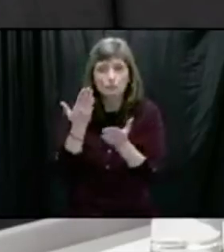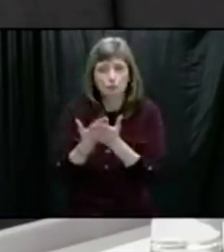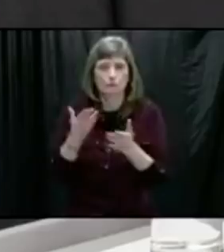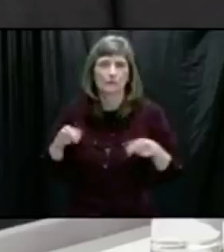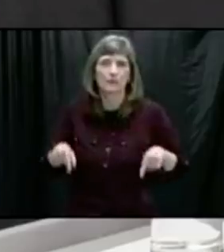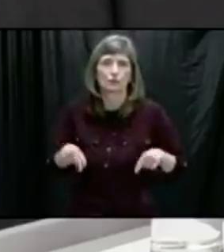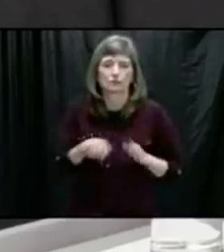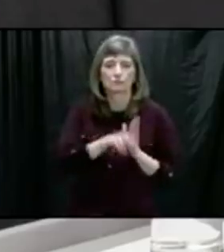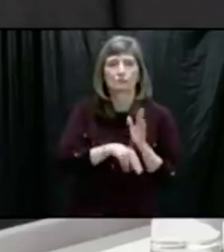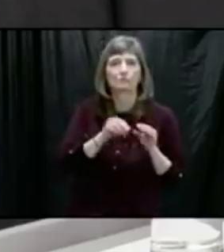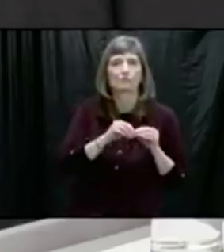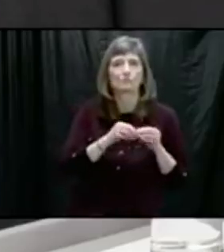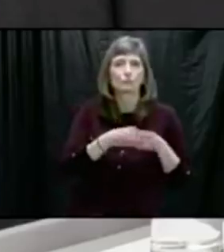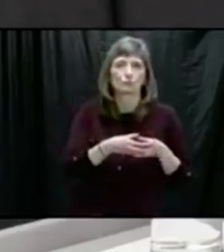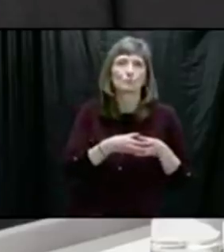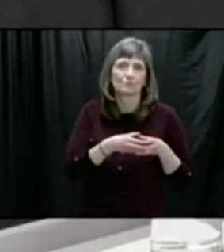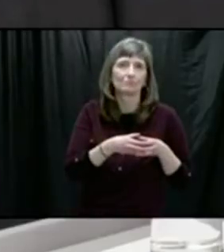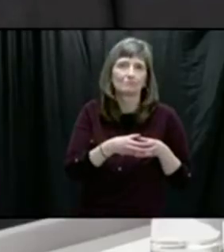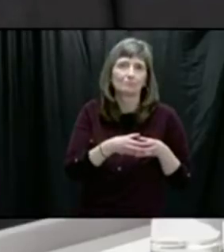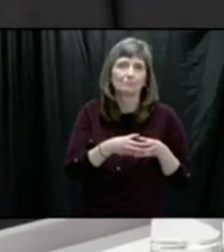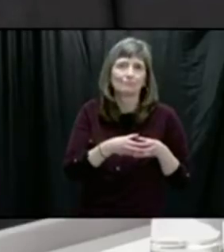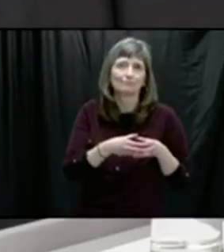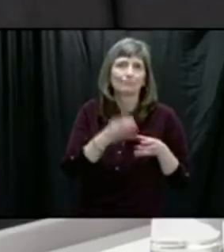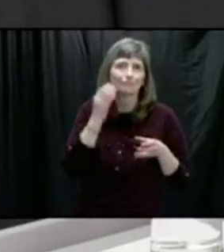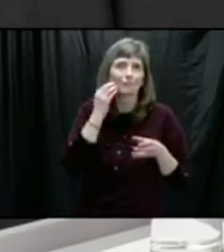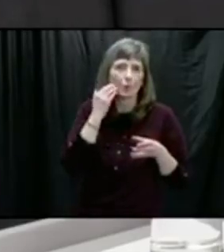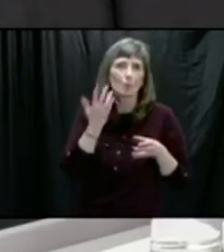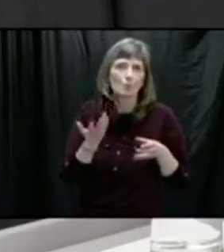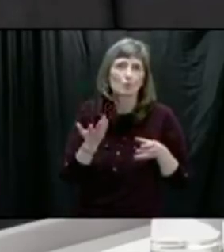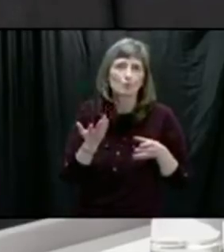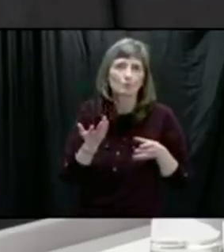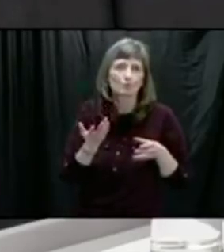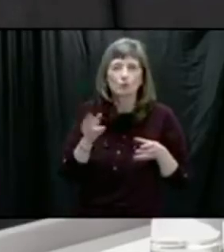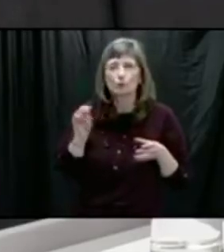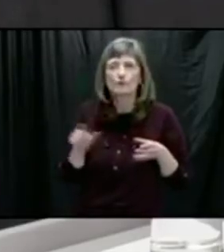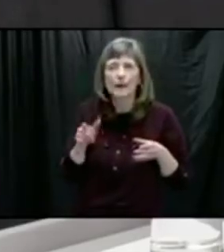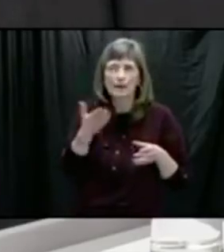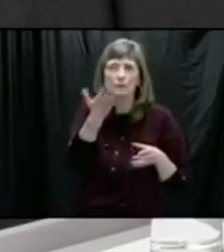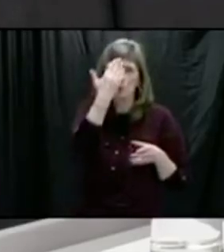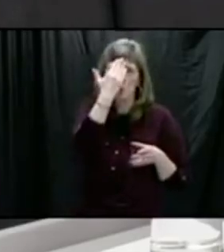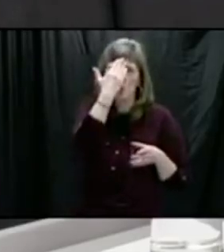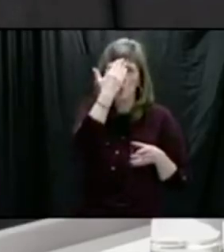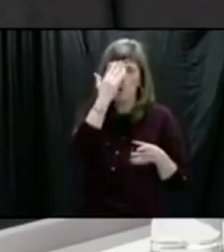EASILY THE VIRUS CAN SPREAD.